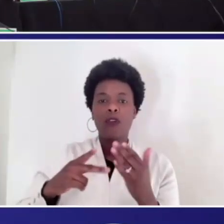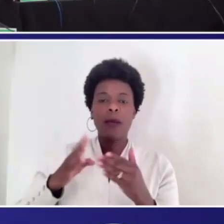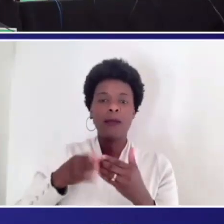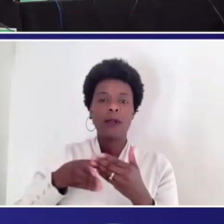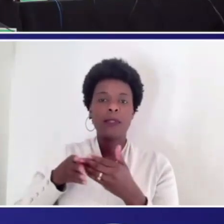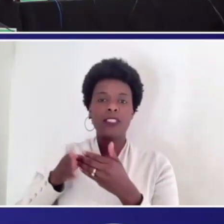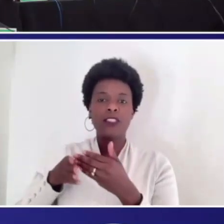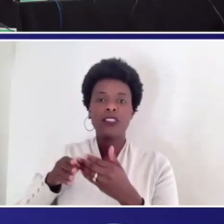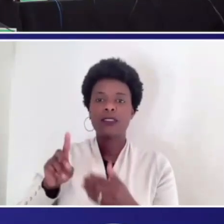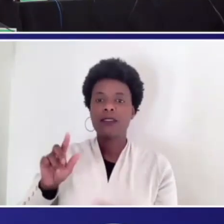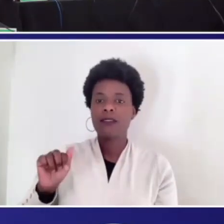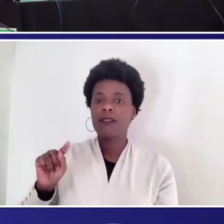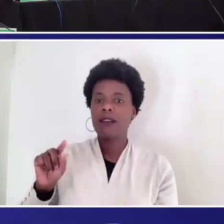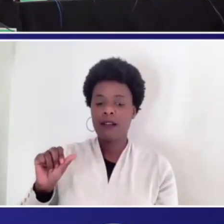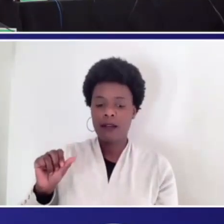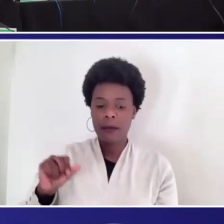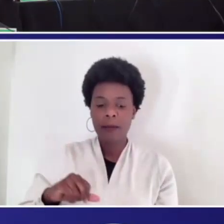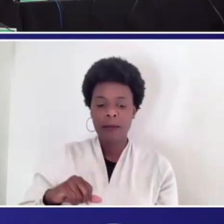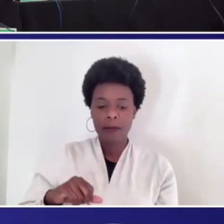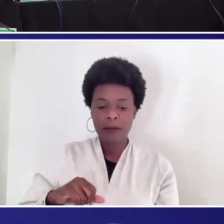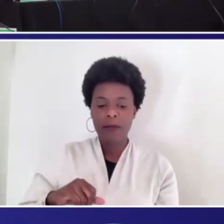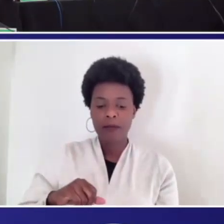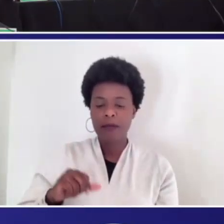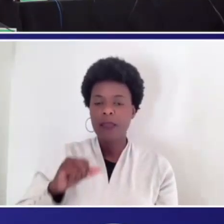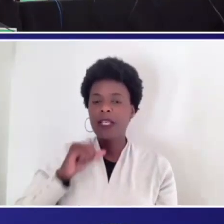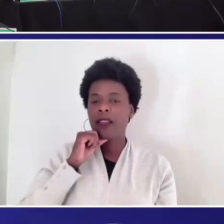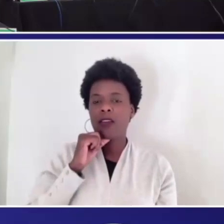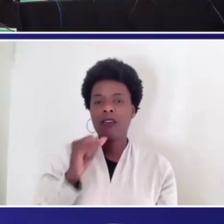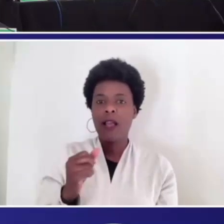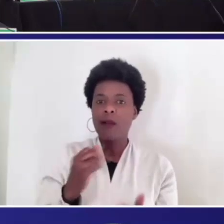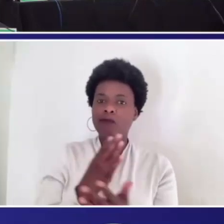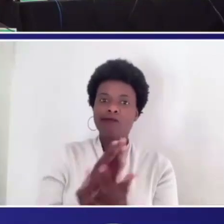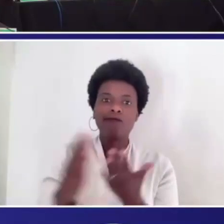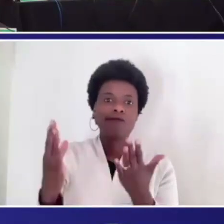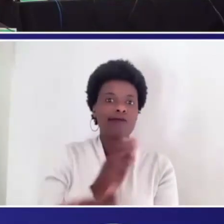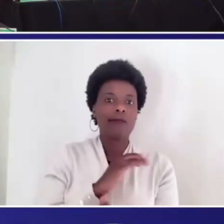And they're not a catalog of specific